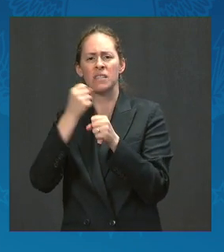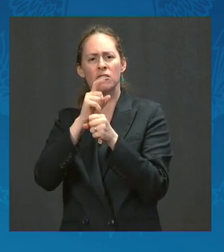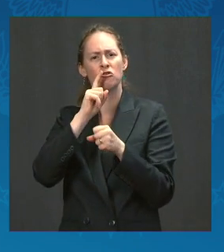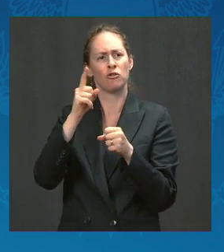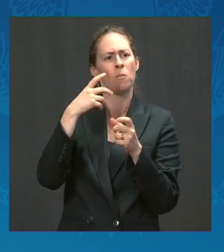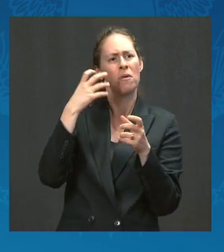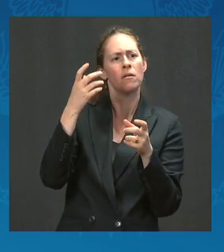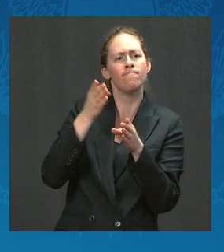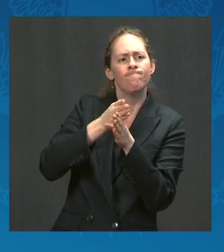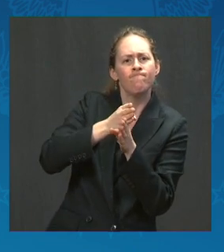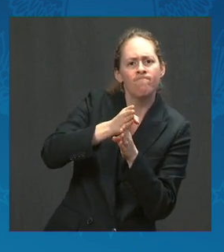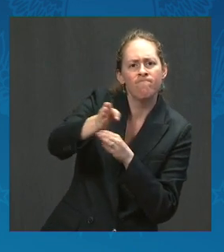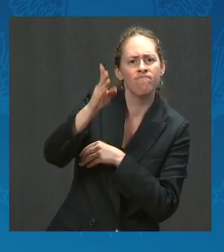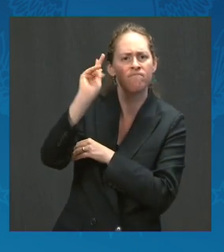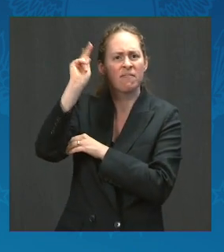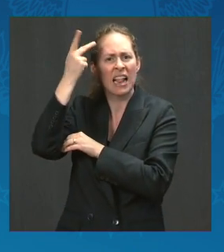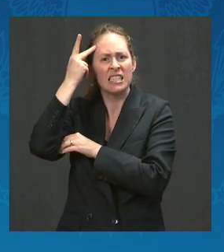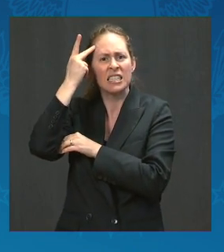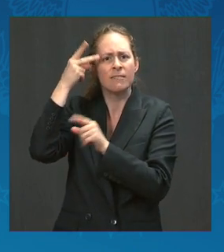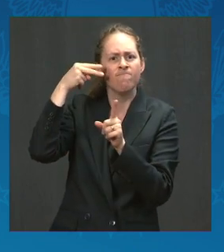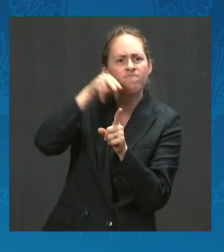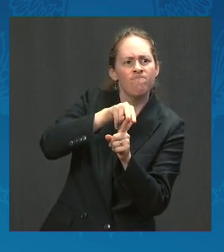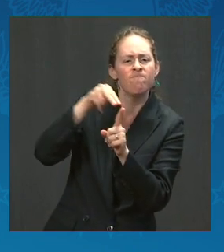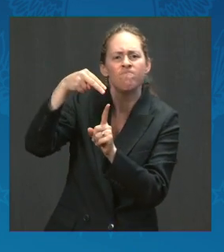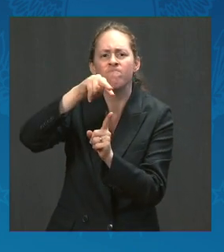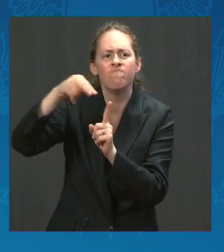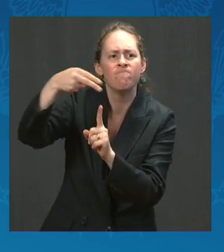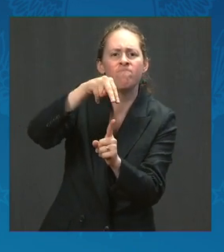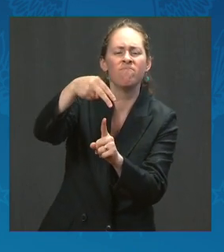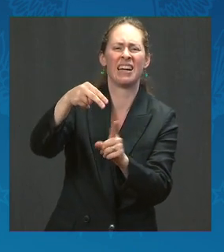So we must fight back against all of these efforts.